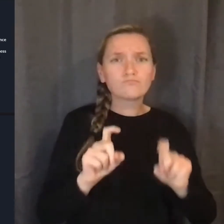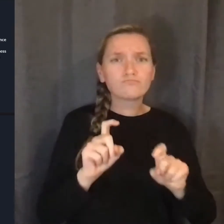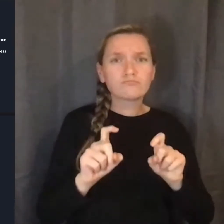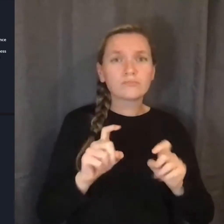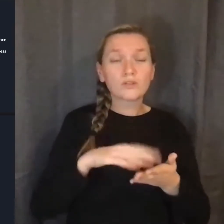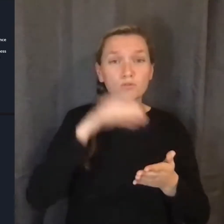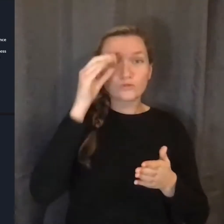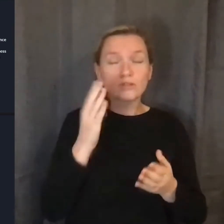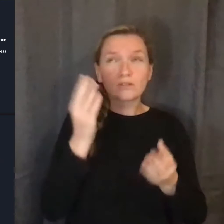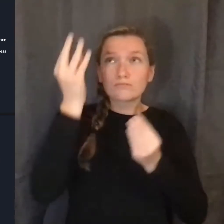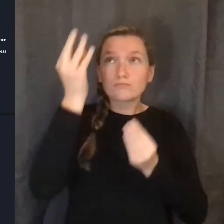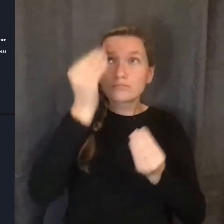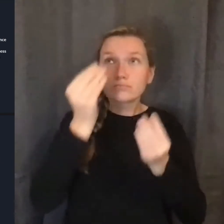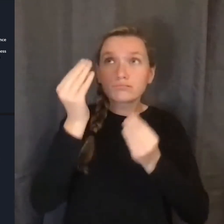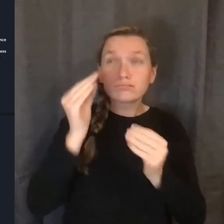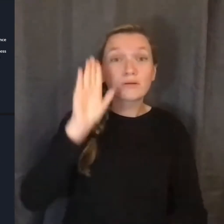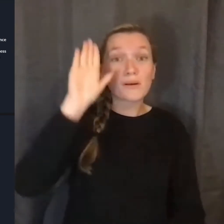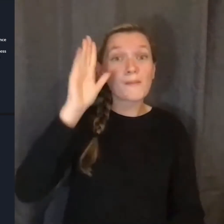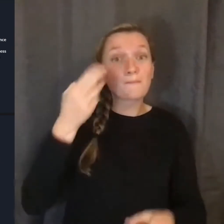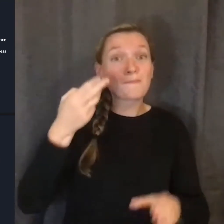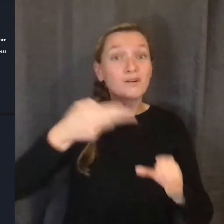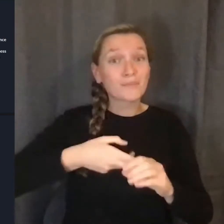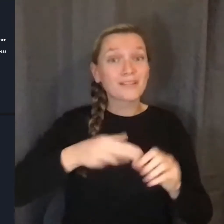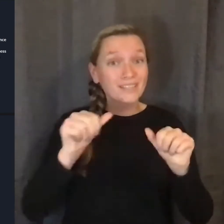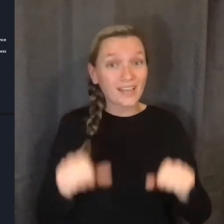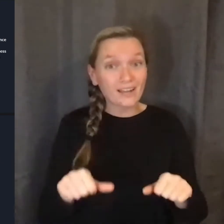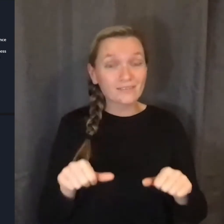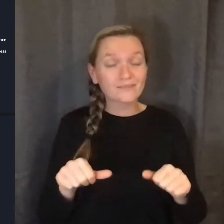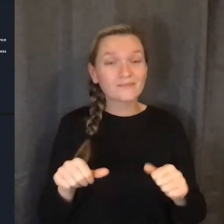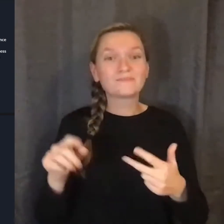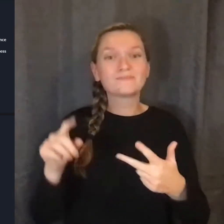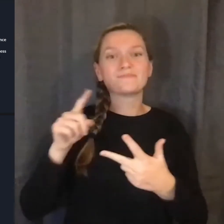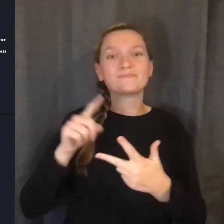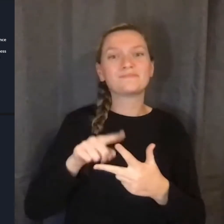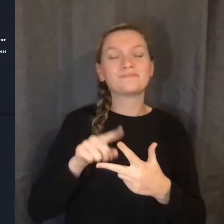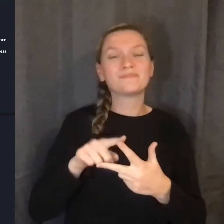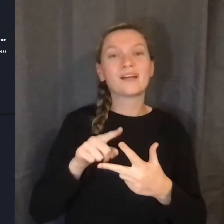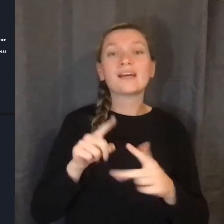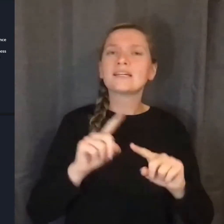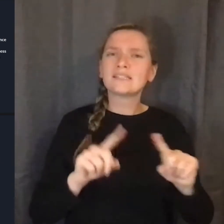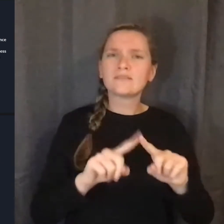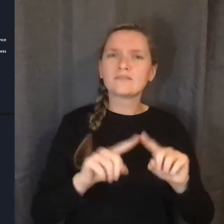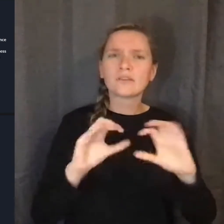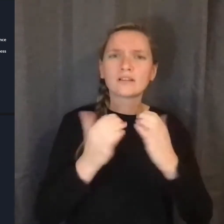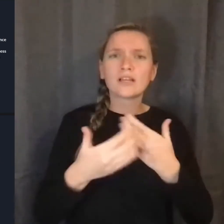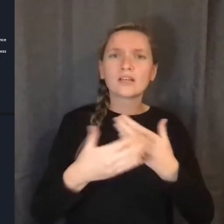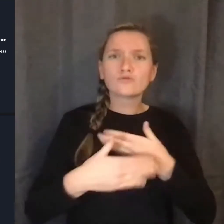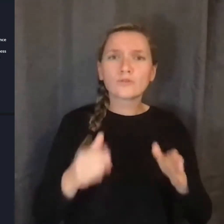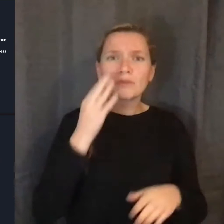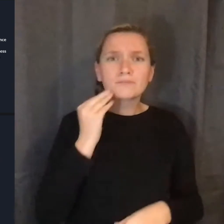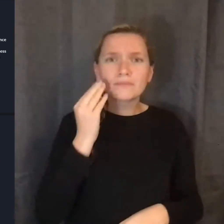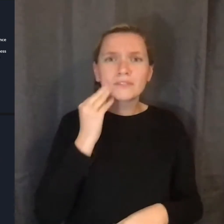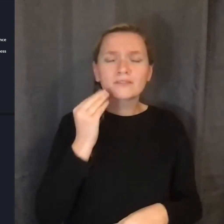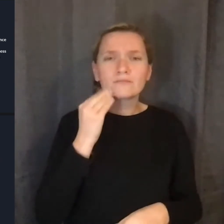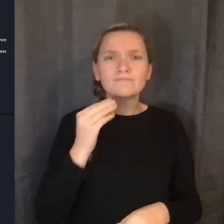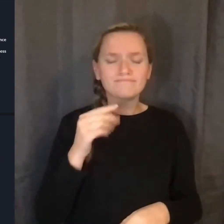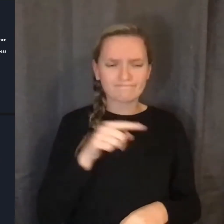a classroom discussion. Now the students can think raise their hand and participate.